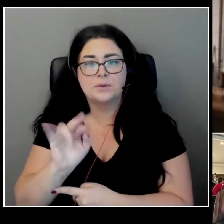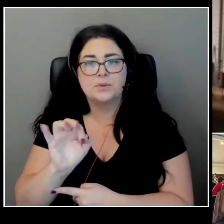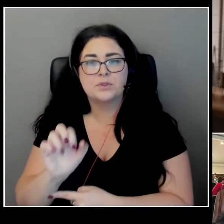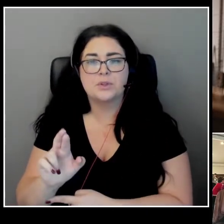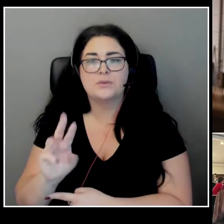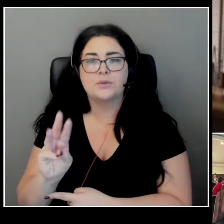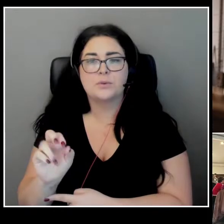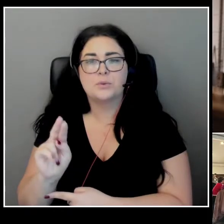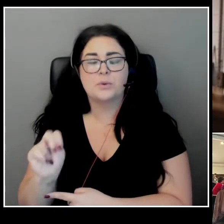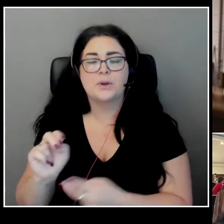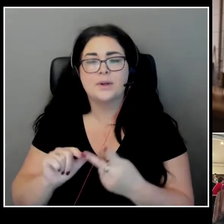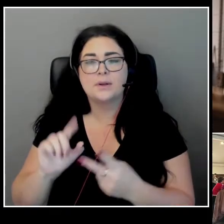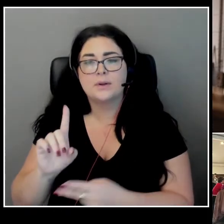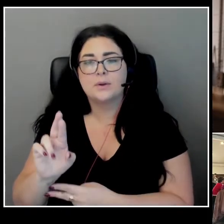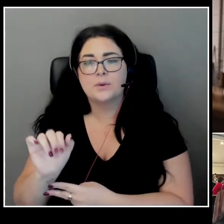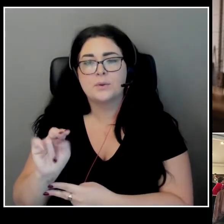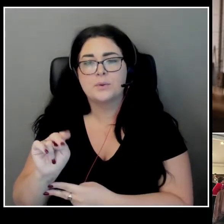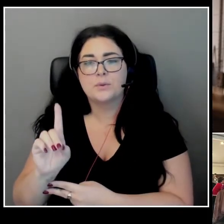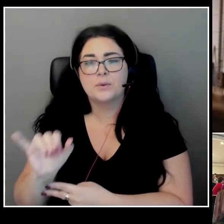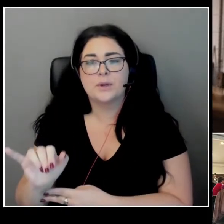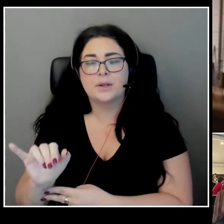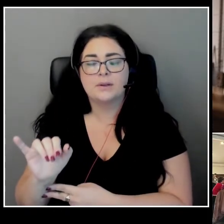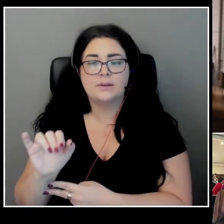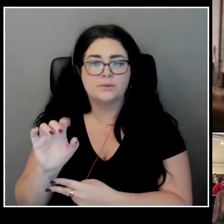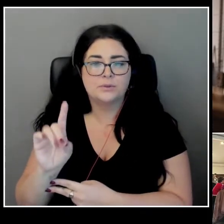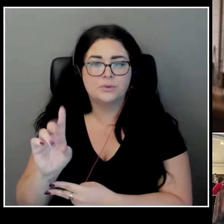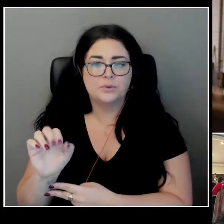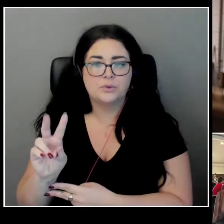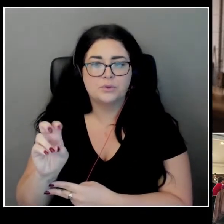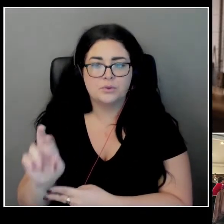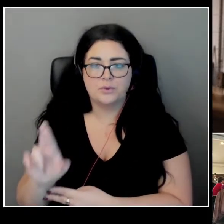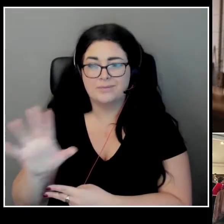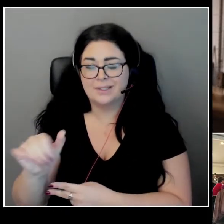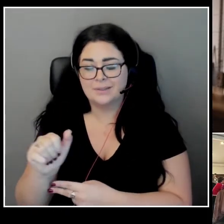whose knowledge and experience will be an asset to our organization.